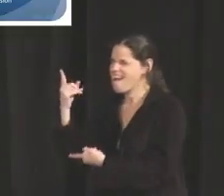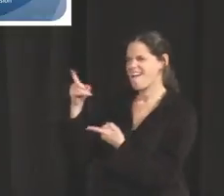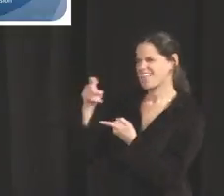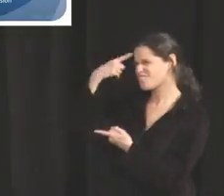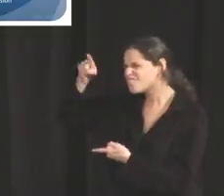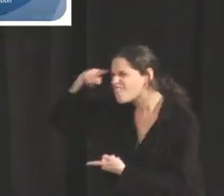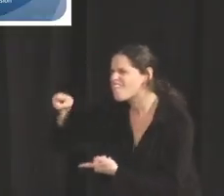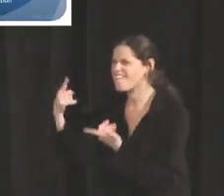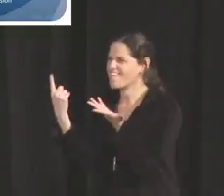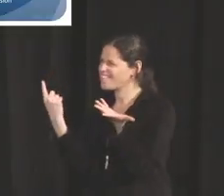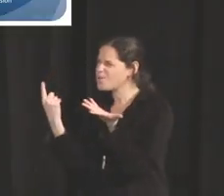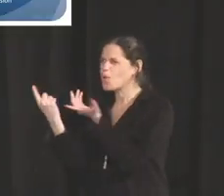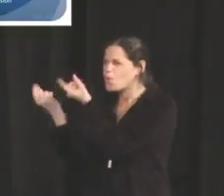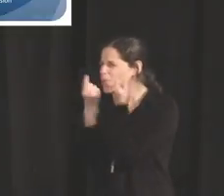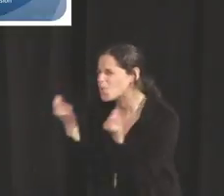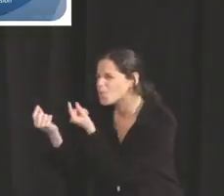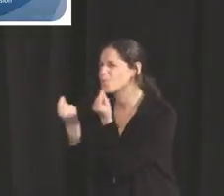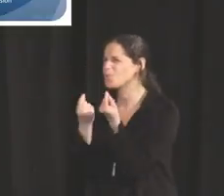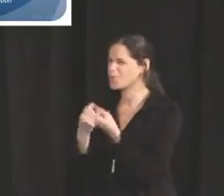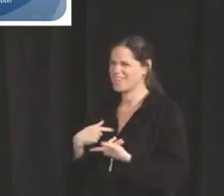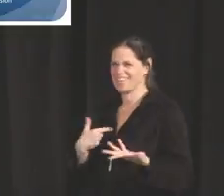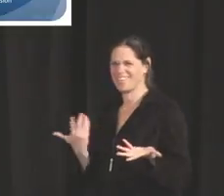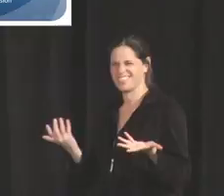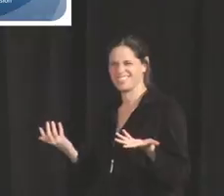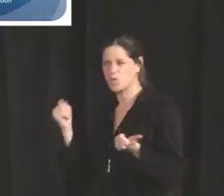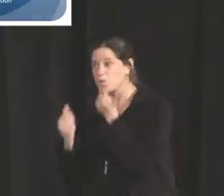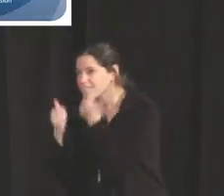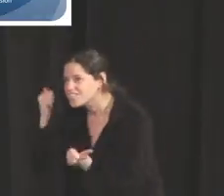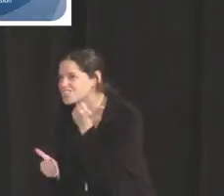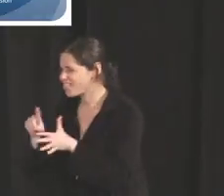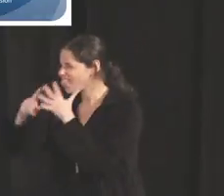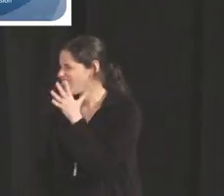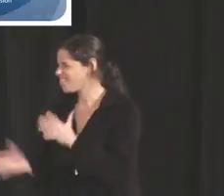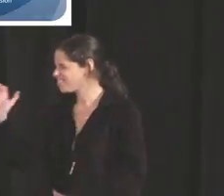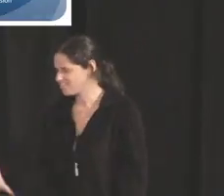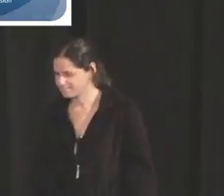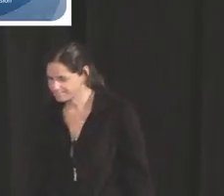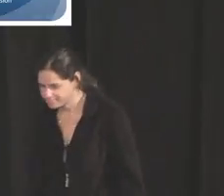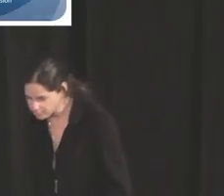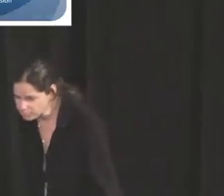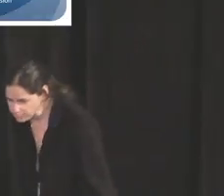Not just yes/no questions. Why do you think that? What is this for? What are they doing? Which thing is the better one?